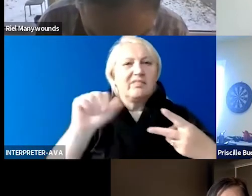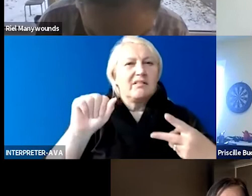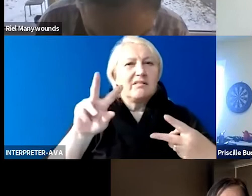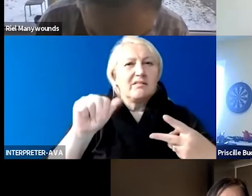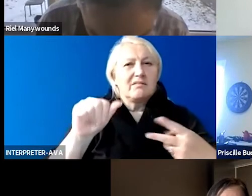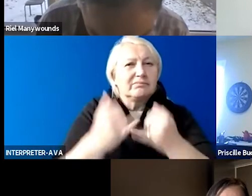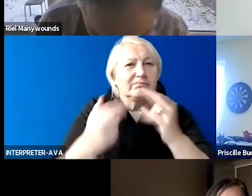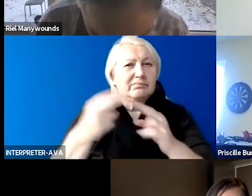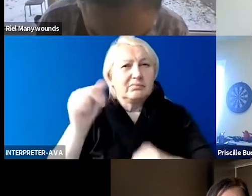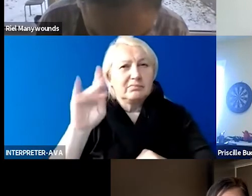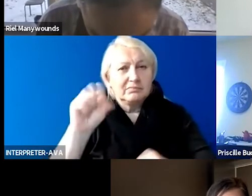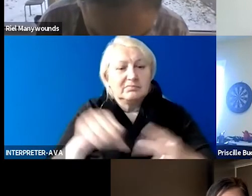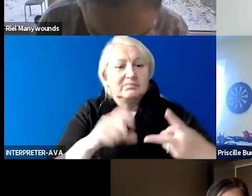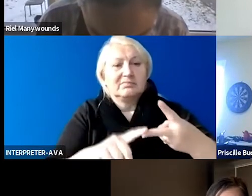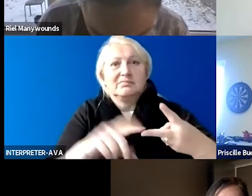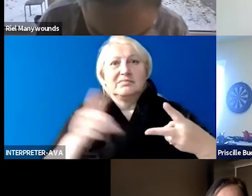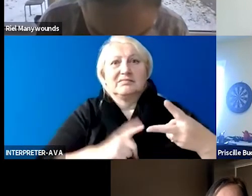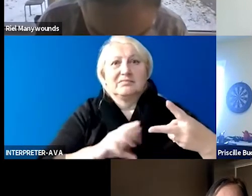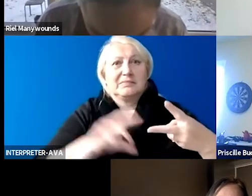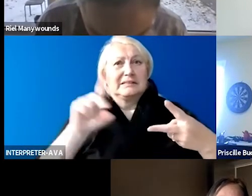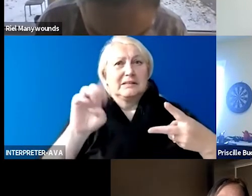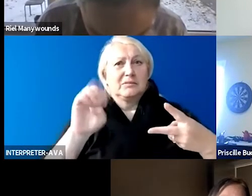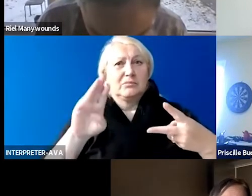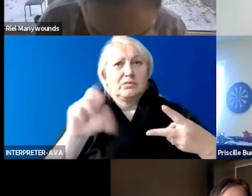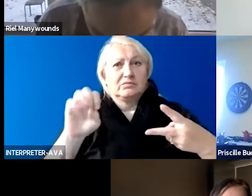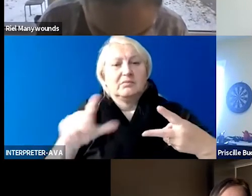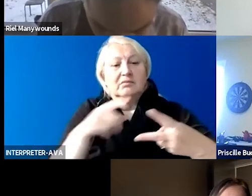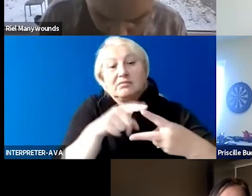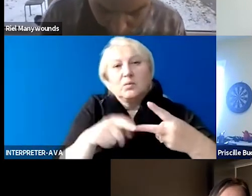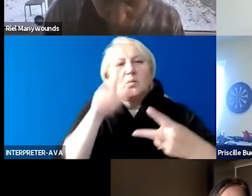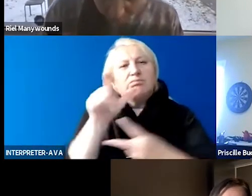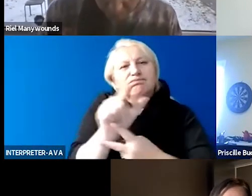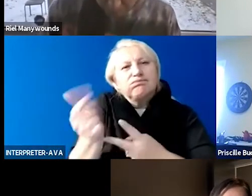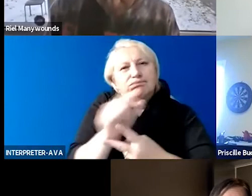Thank you so much to both of them for being here. If you require a multi-pin ability in